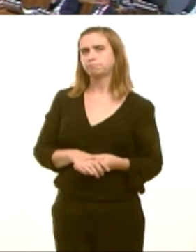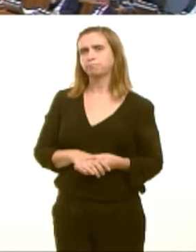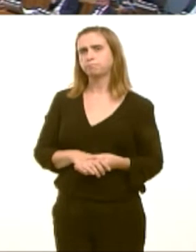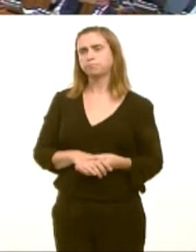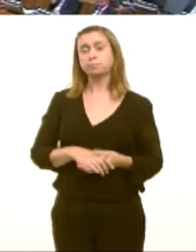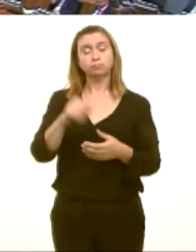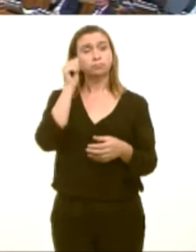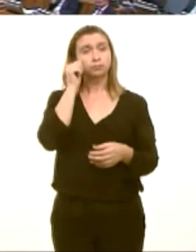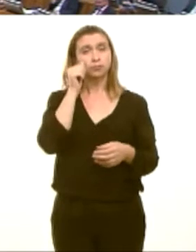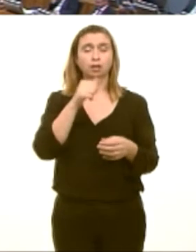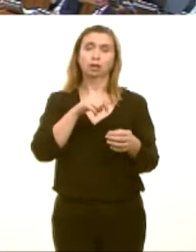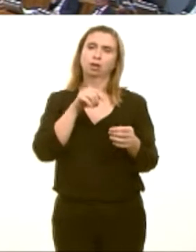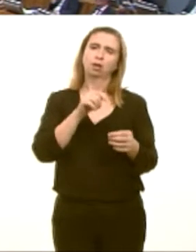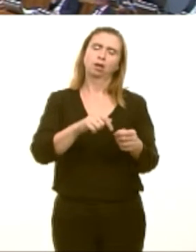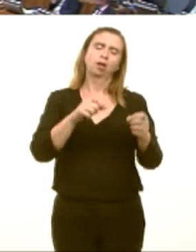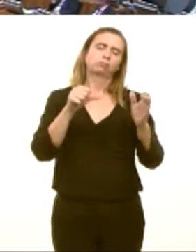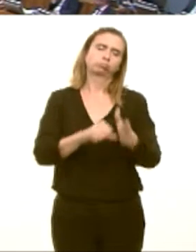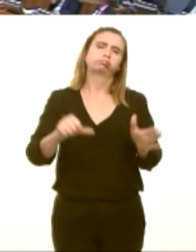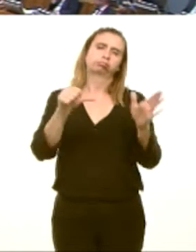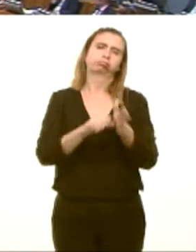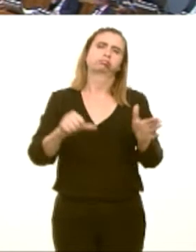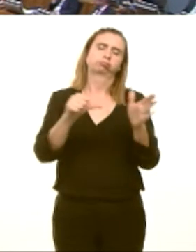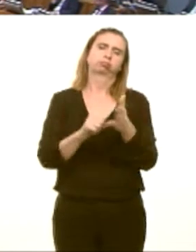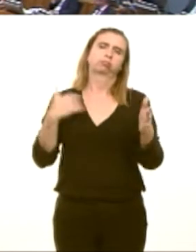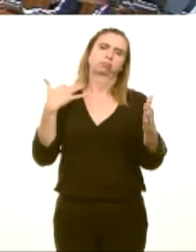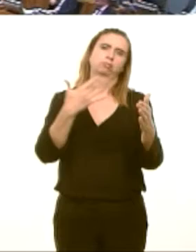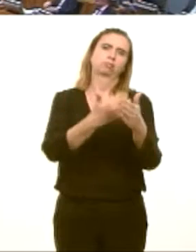the Superfast Cymru project has been that interrelationship between the Superfast Cymru